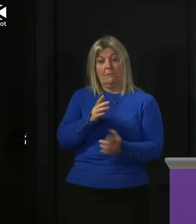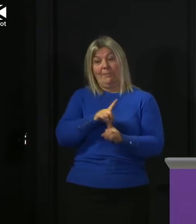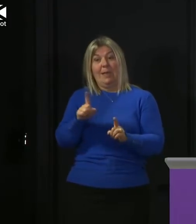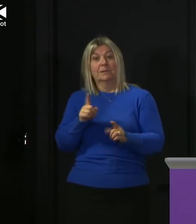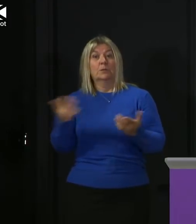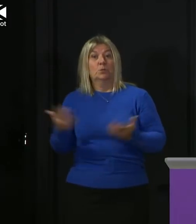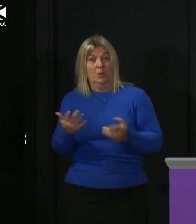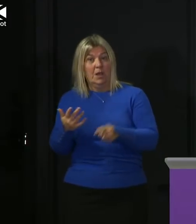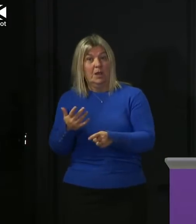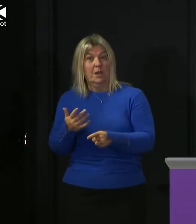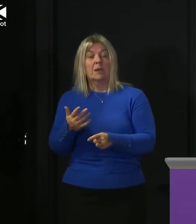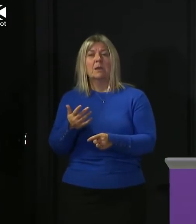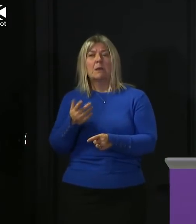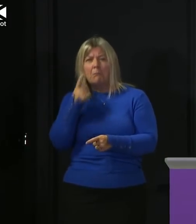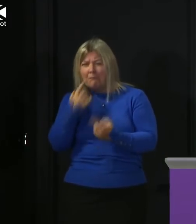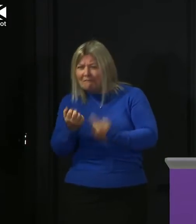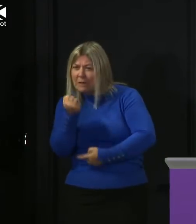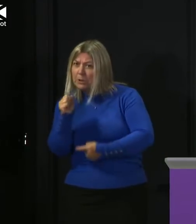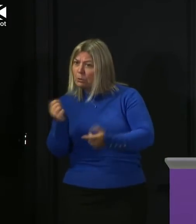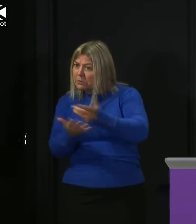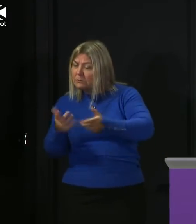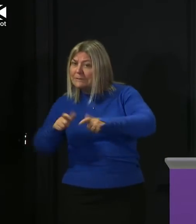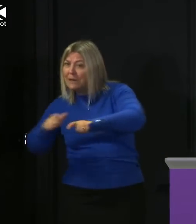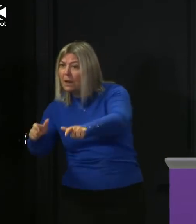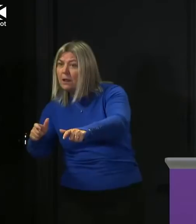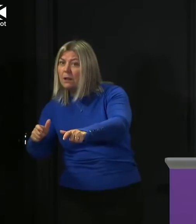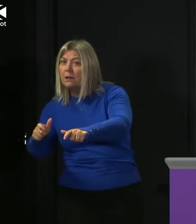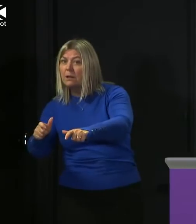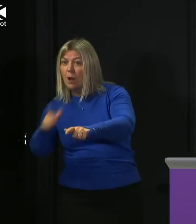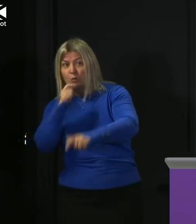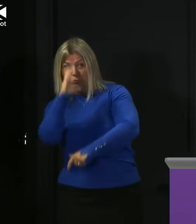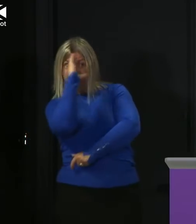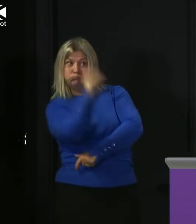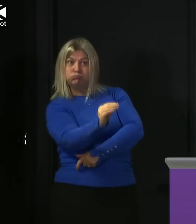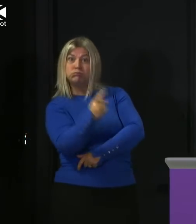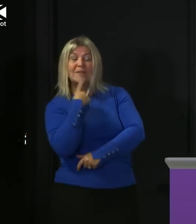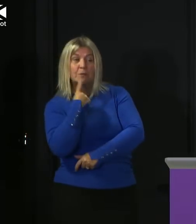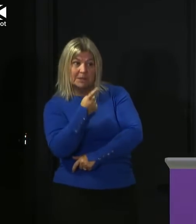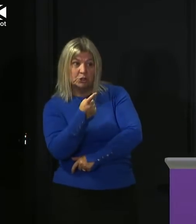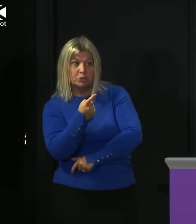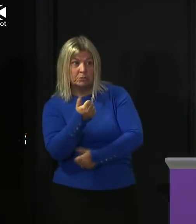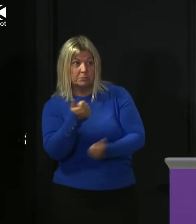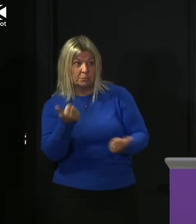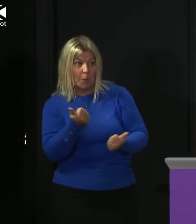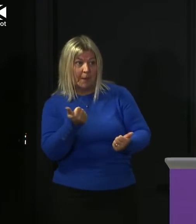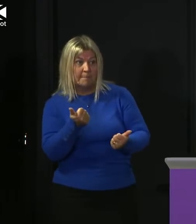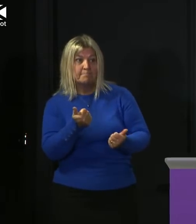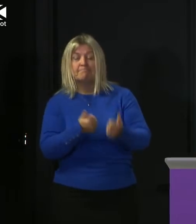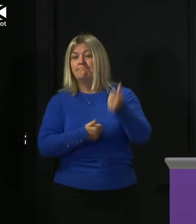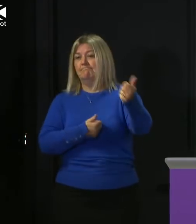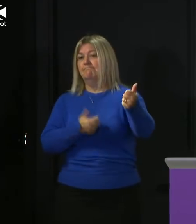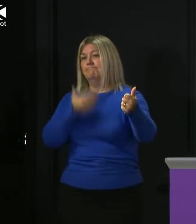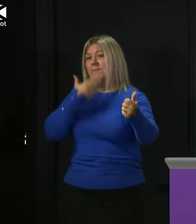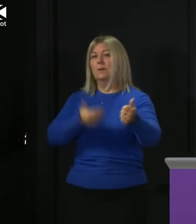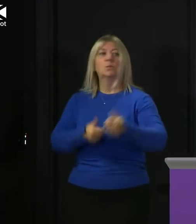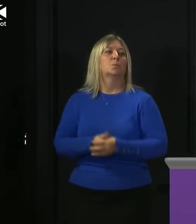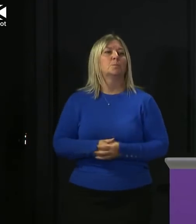where these discussions have got to and if they are still continuing and give you some more detail on that later, or ask others to give you some more detail on that later on. But outdoor